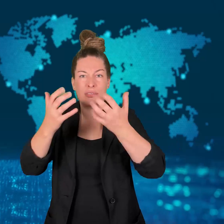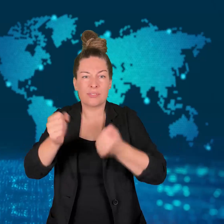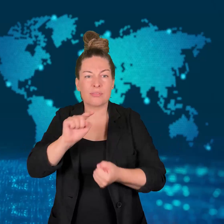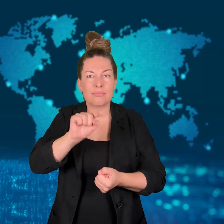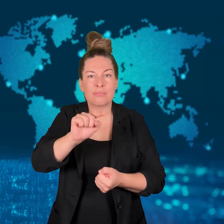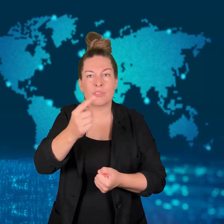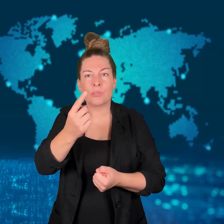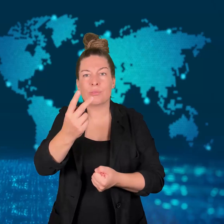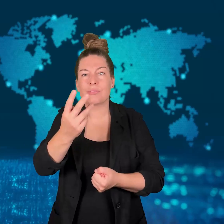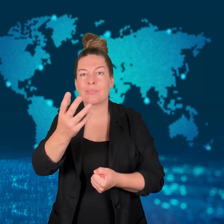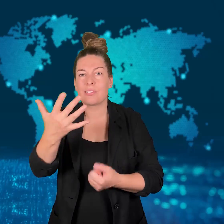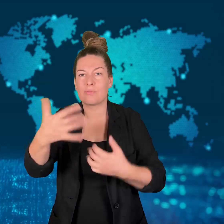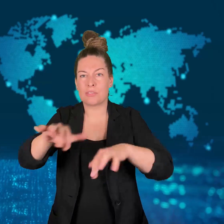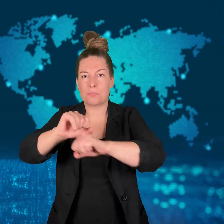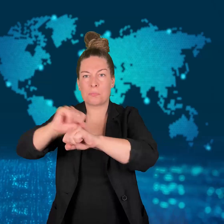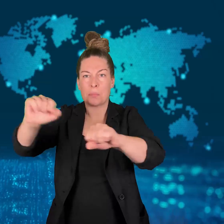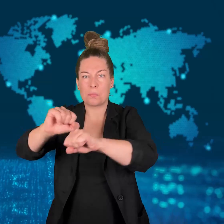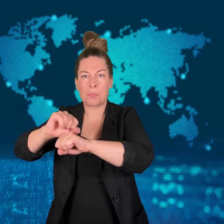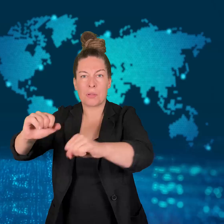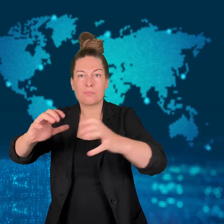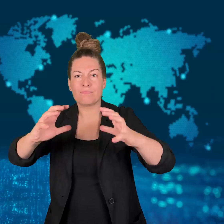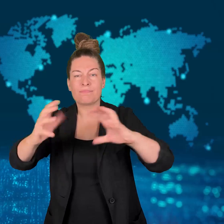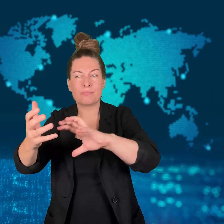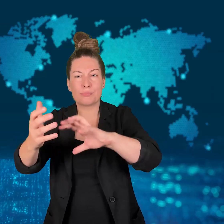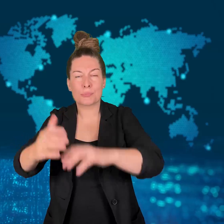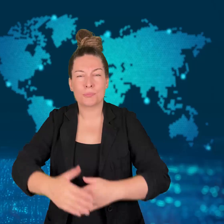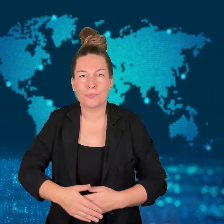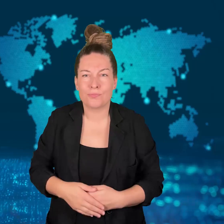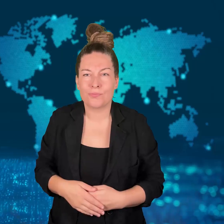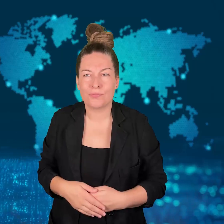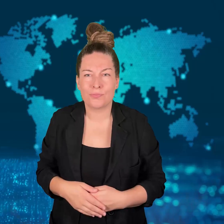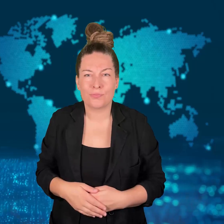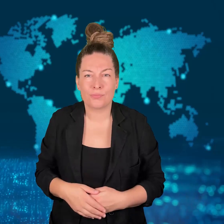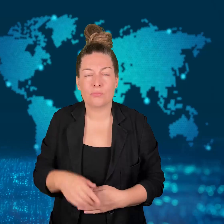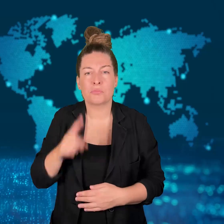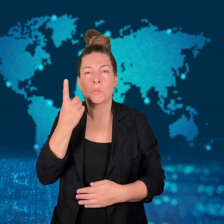A steel bridge collapsed in one of Vietnam's provinces.